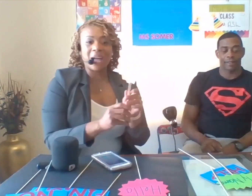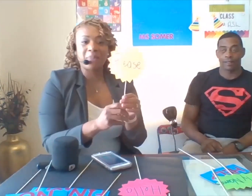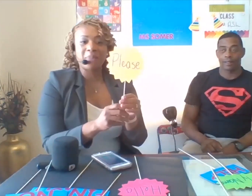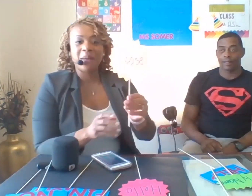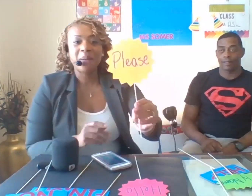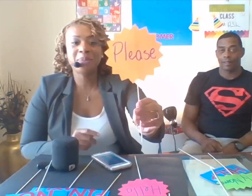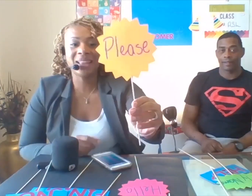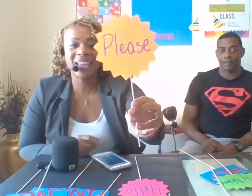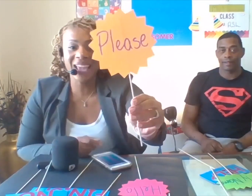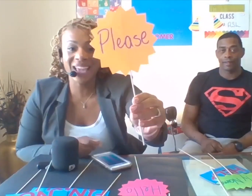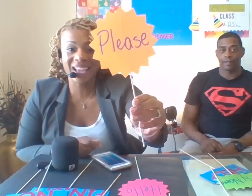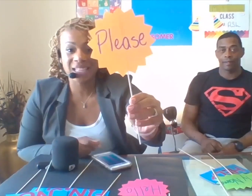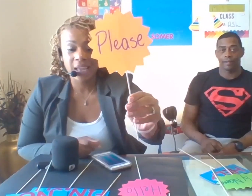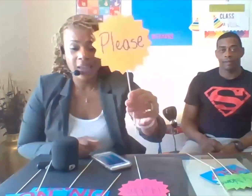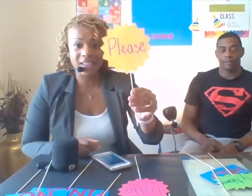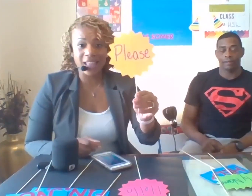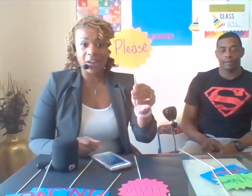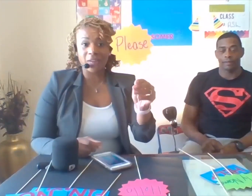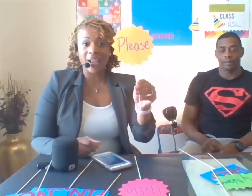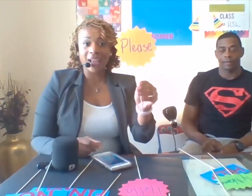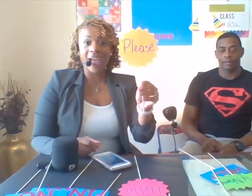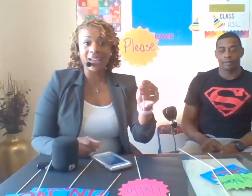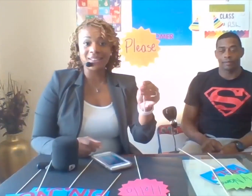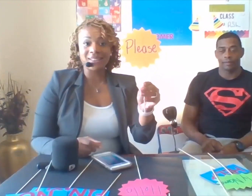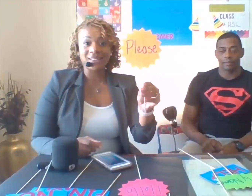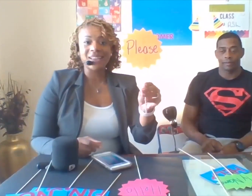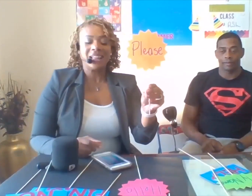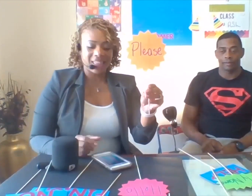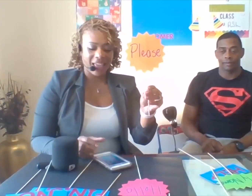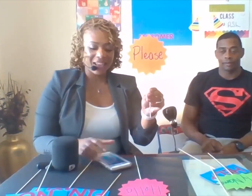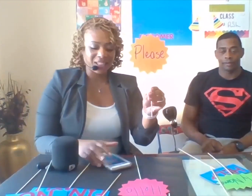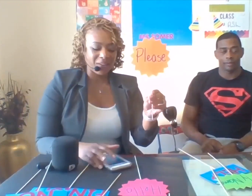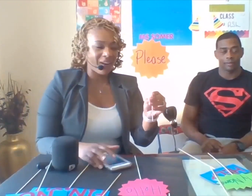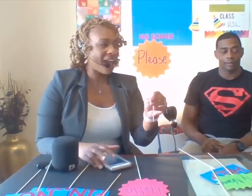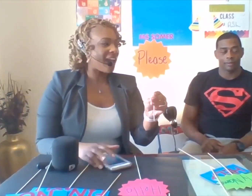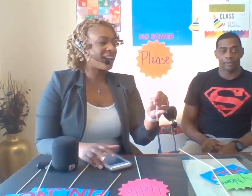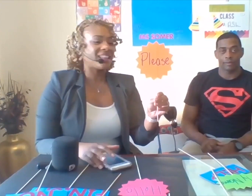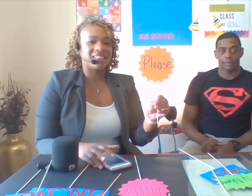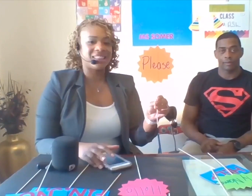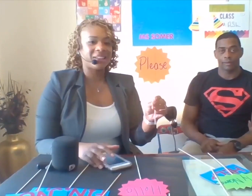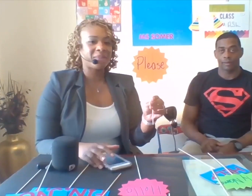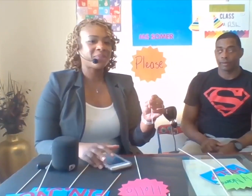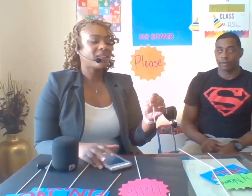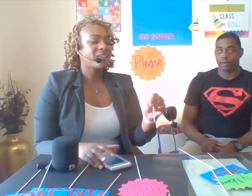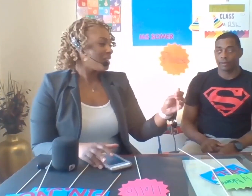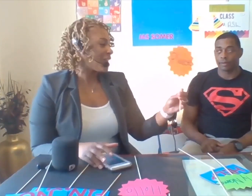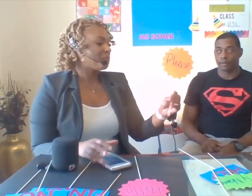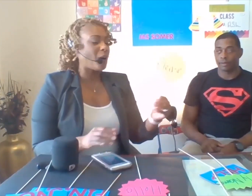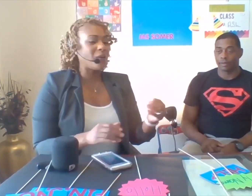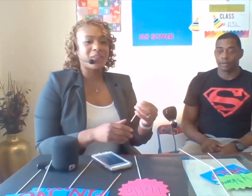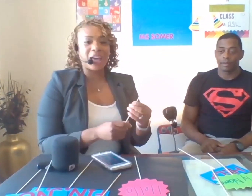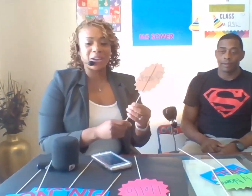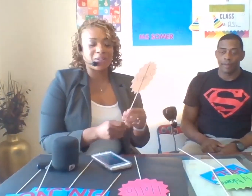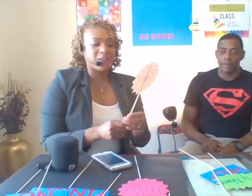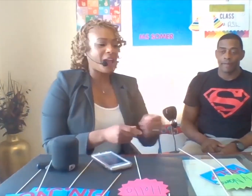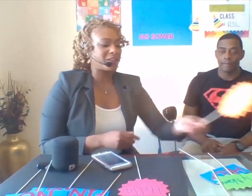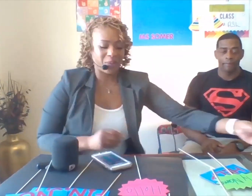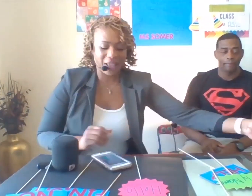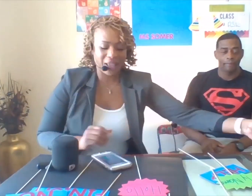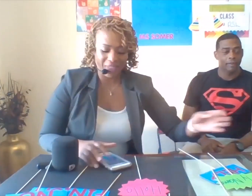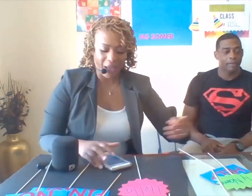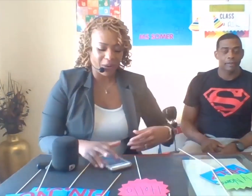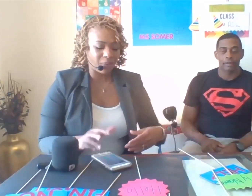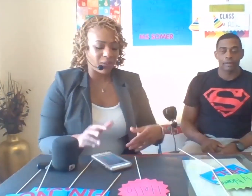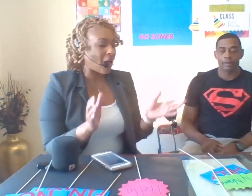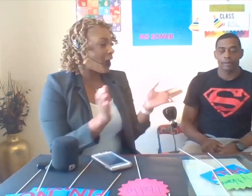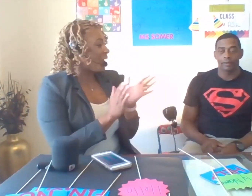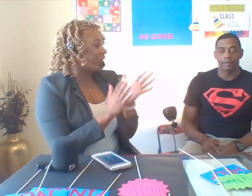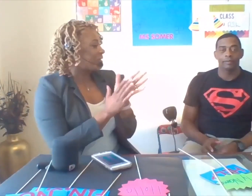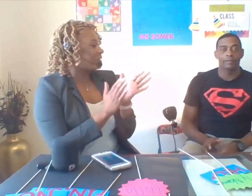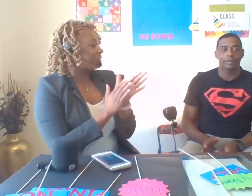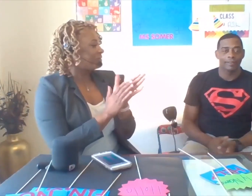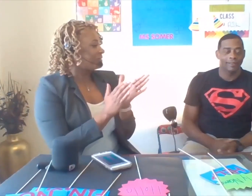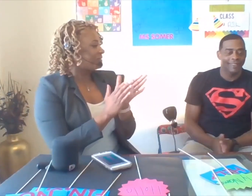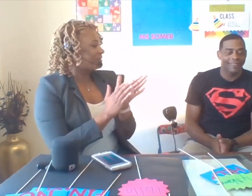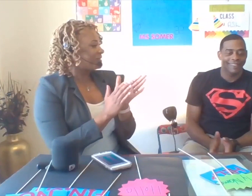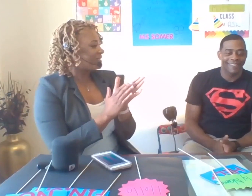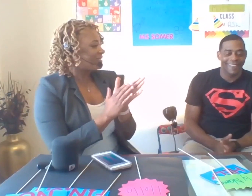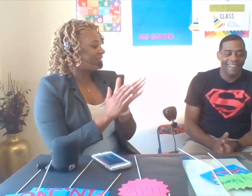please is that correct guys they both got it correct so we got that one wrong